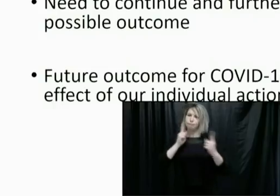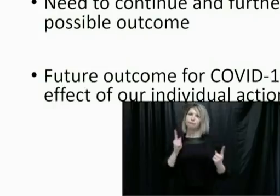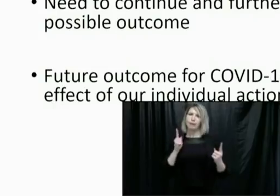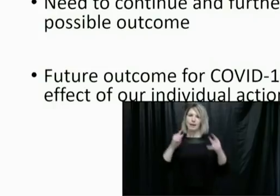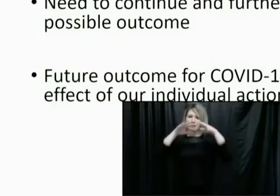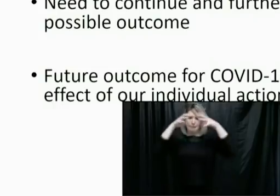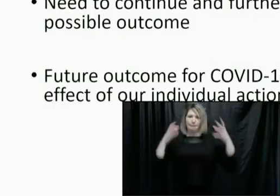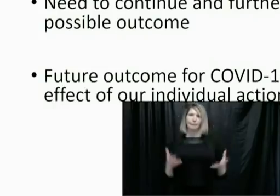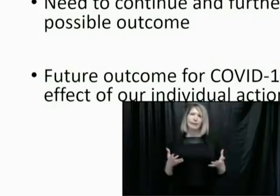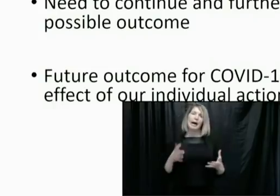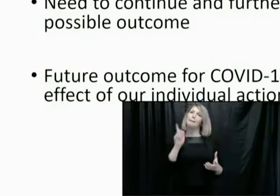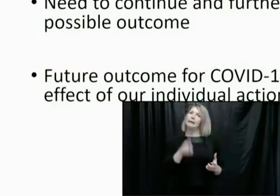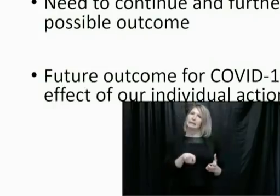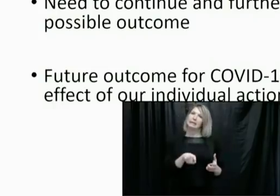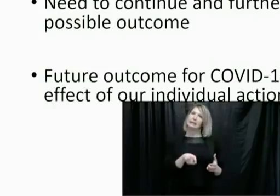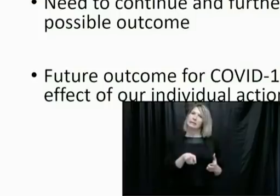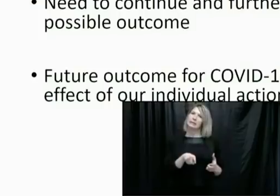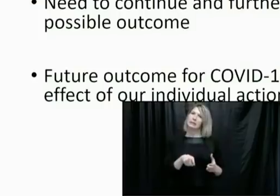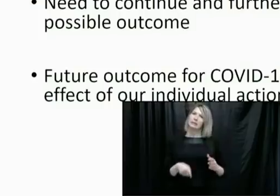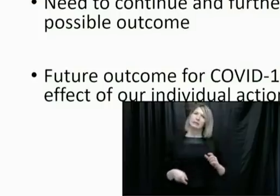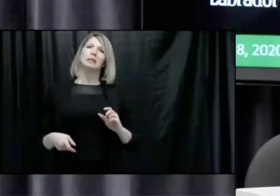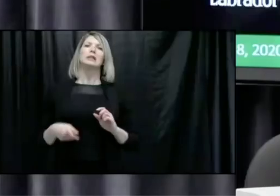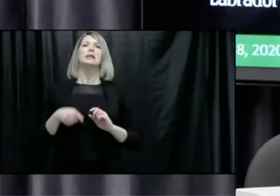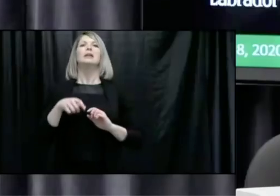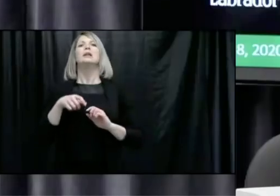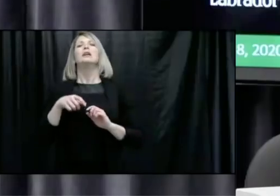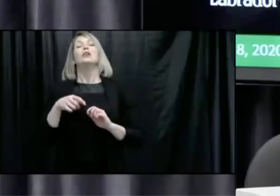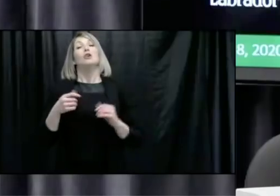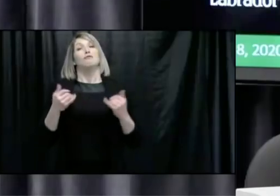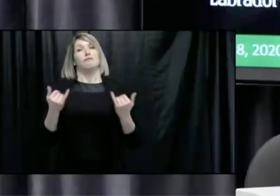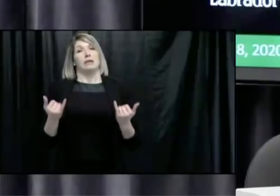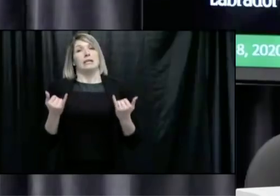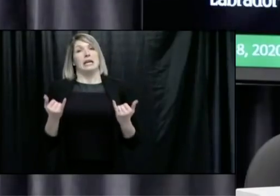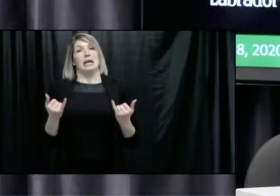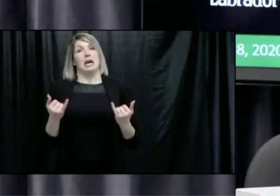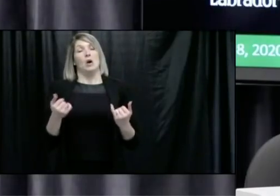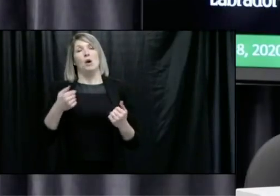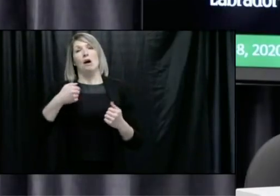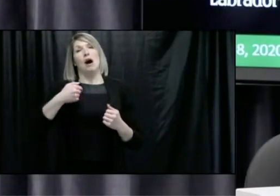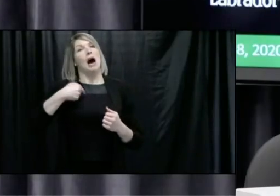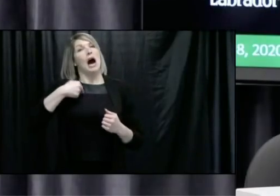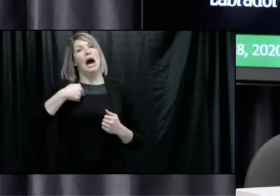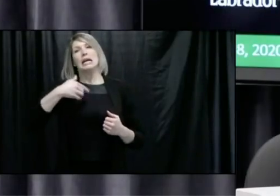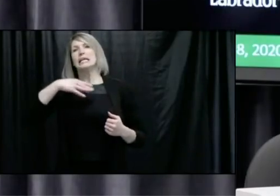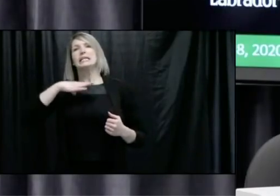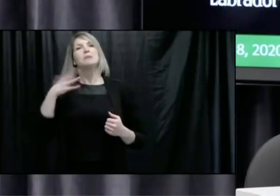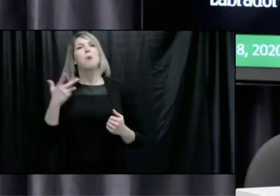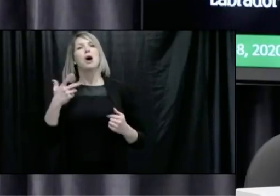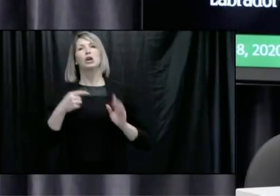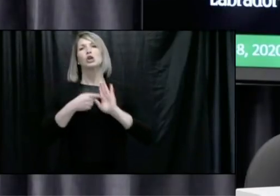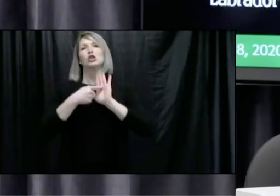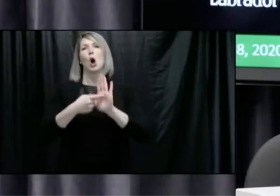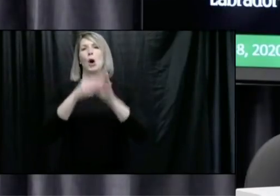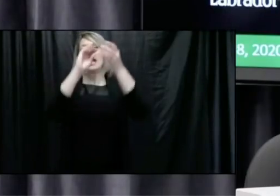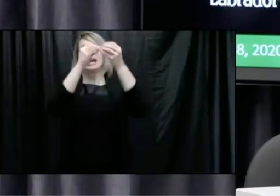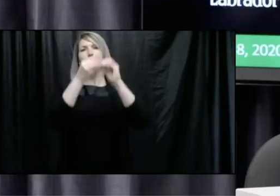MEASURES THAT THEY'RE PROMOTING RIGHT NOW. SO, IN SUMMARY, I DID NOT PUT